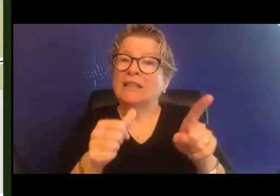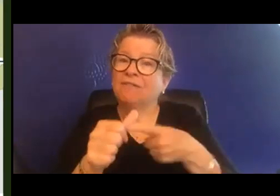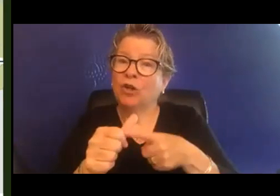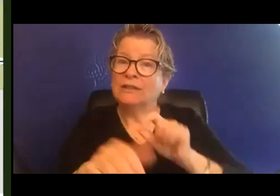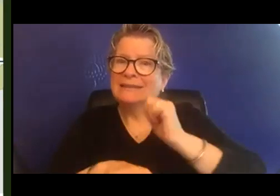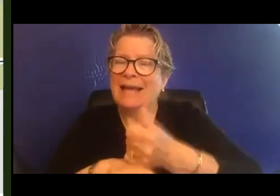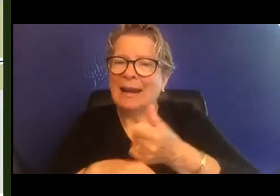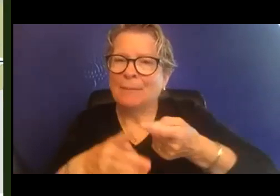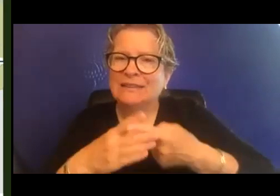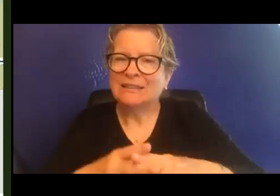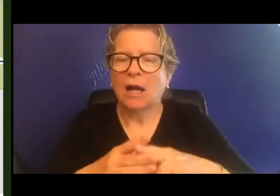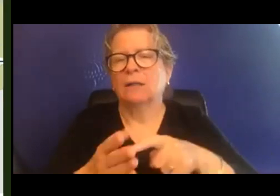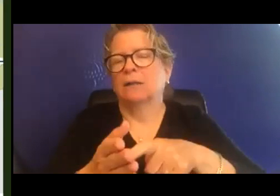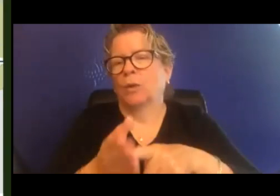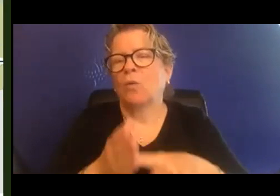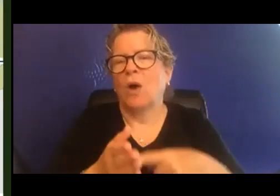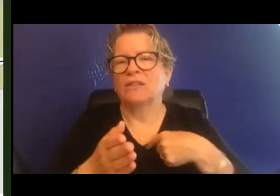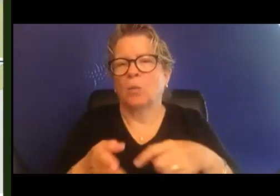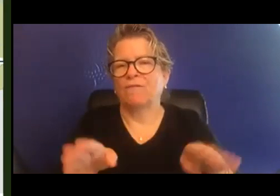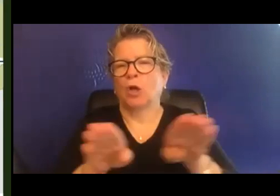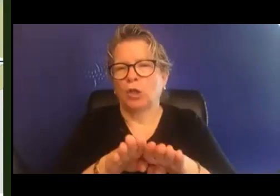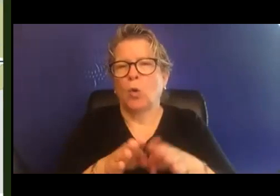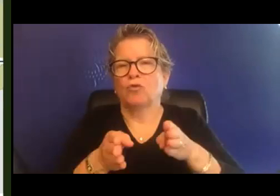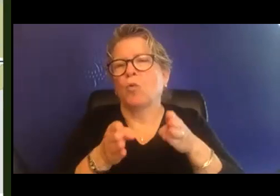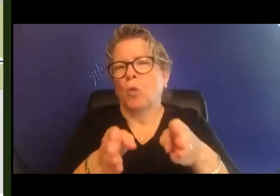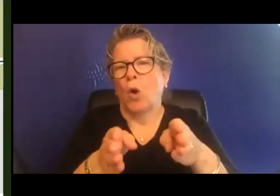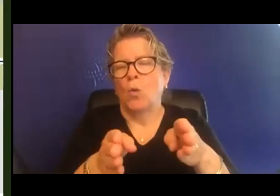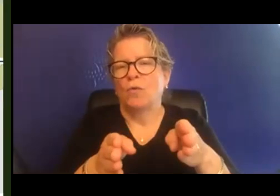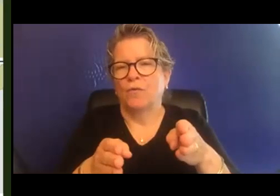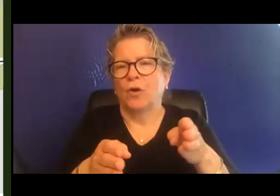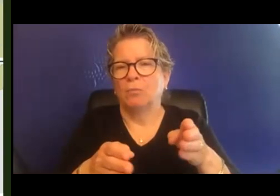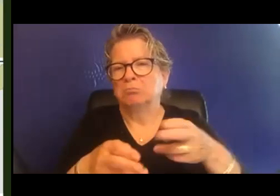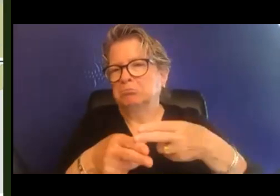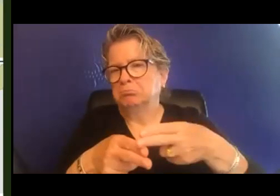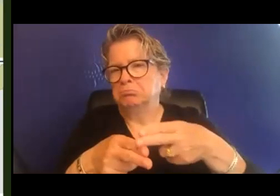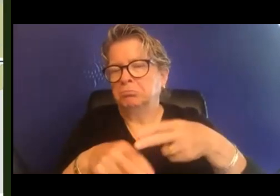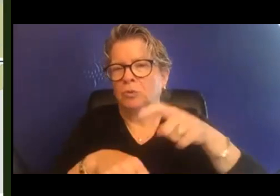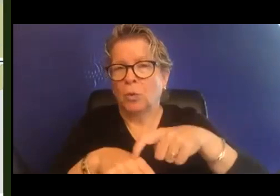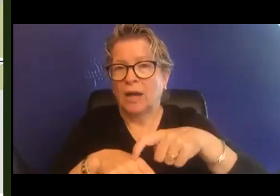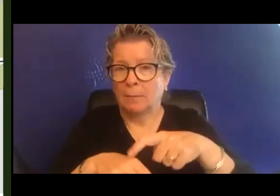So hopefully that answered that question, if it hasn't, do a